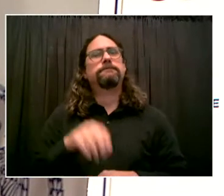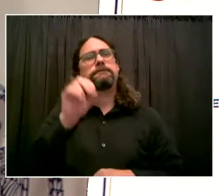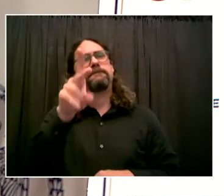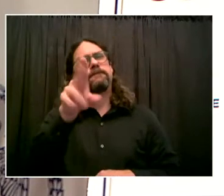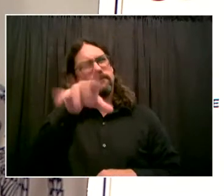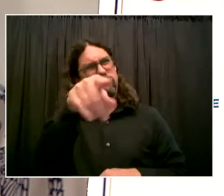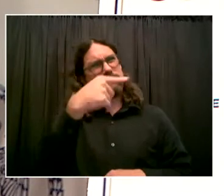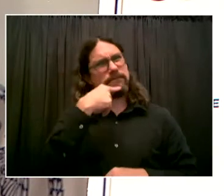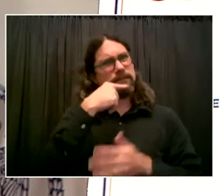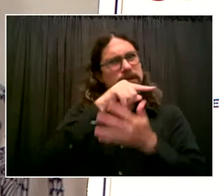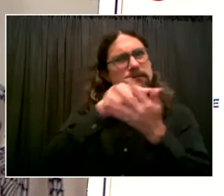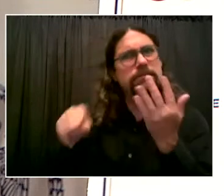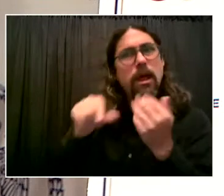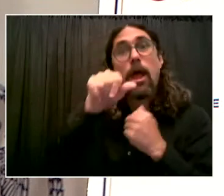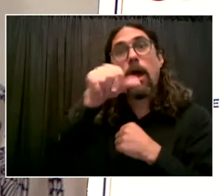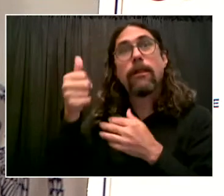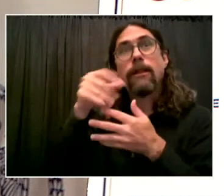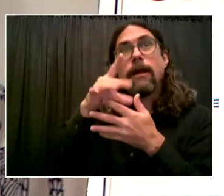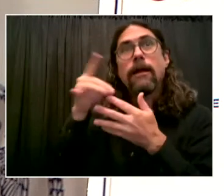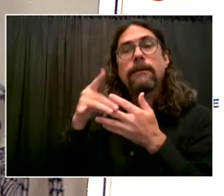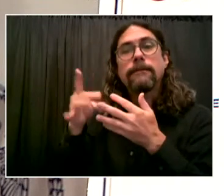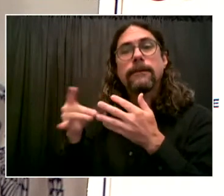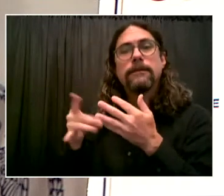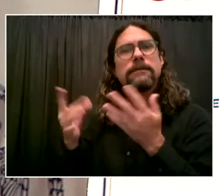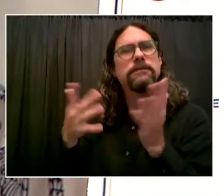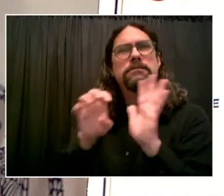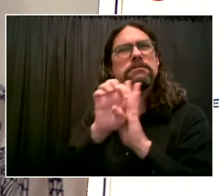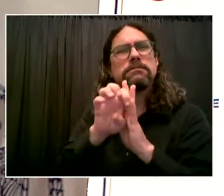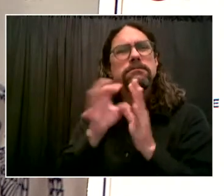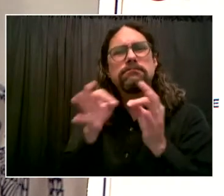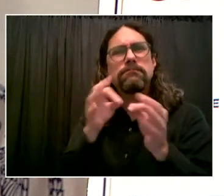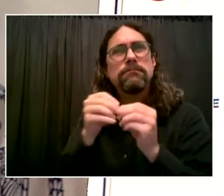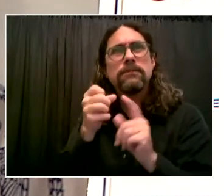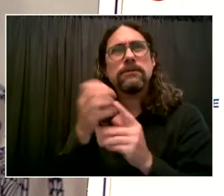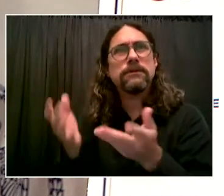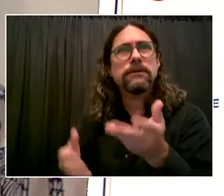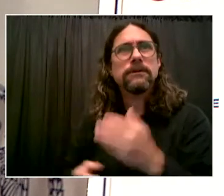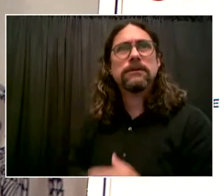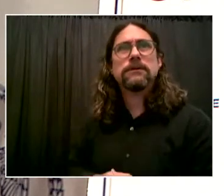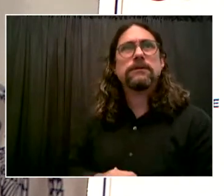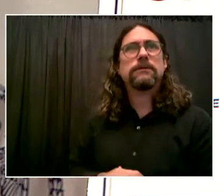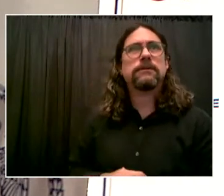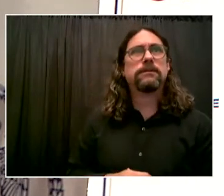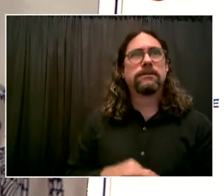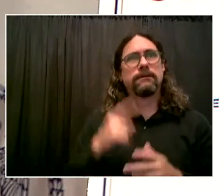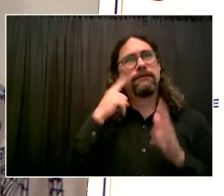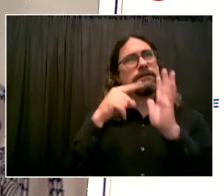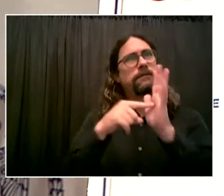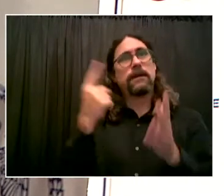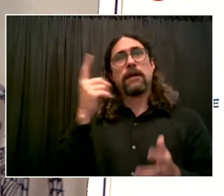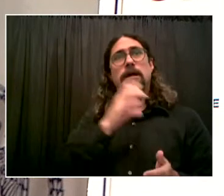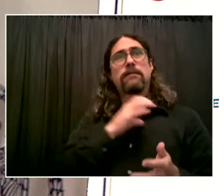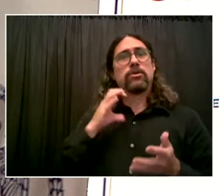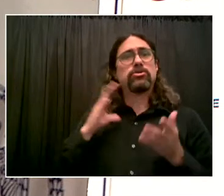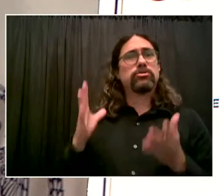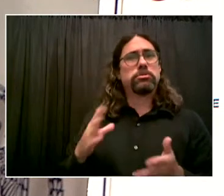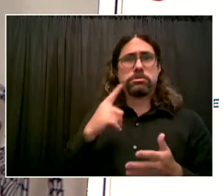EVERYTHING, ANOTHER RECOMMENDATION FROM COUNCILMEMBER LEVINE WAS TALKING ABOUT VACCINATION MANTDAES IN CERTAIN HIGH